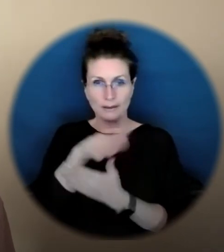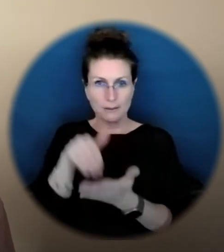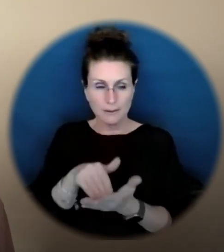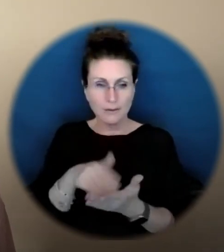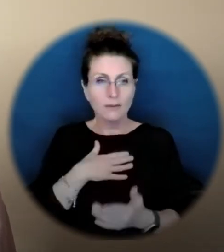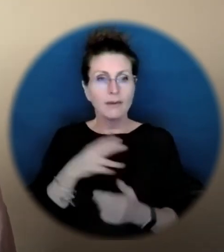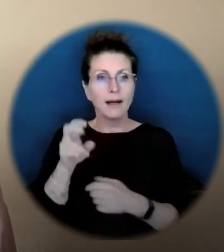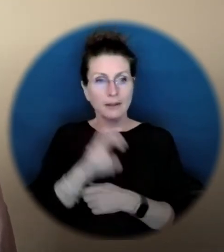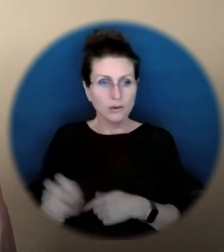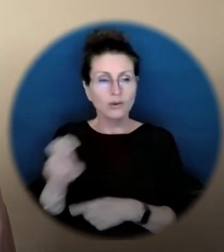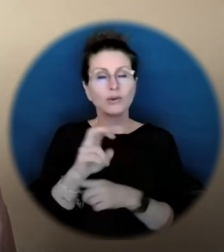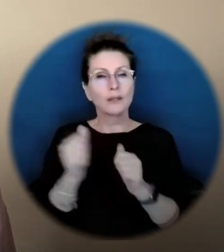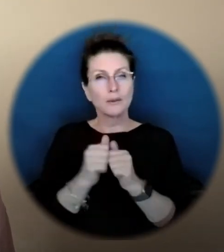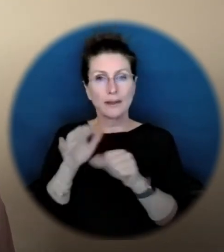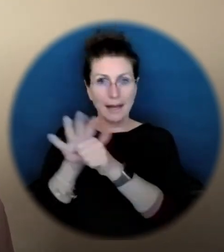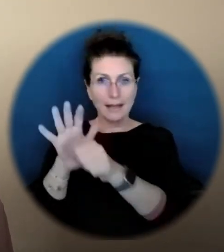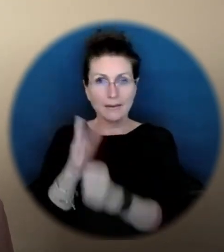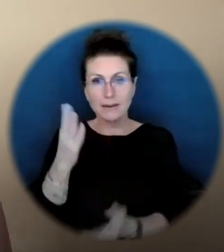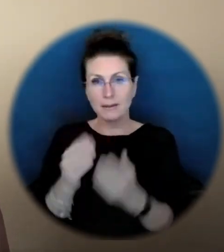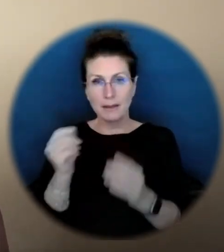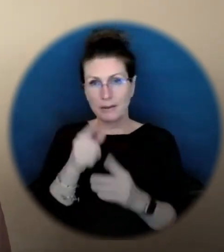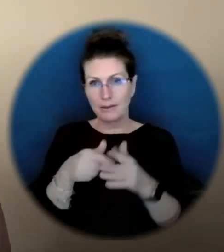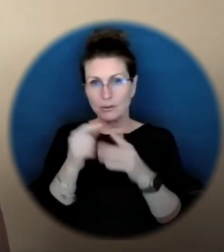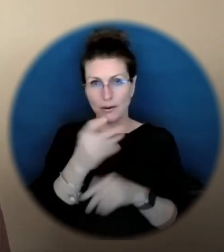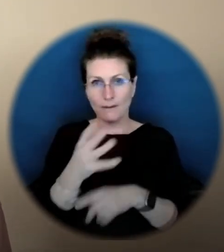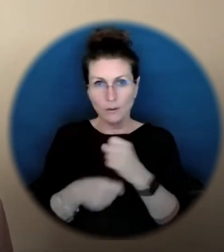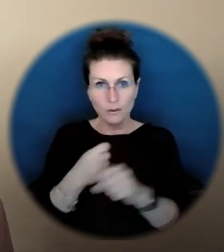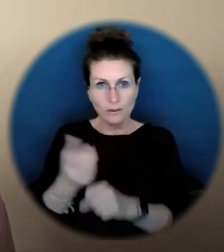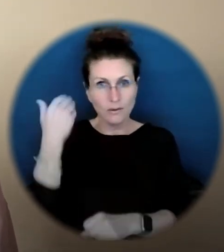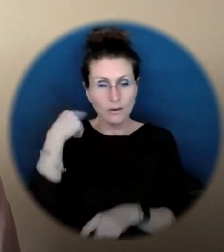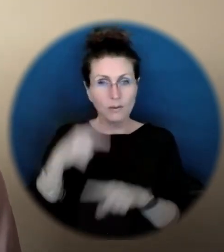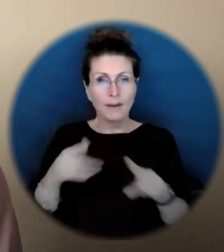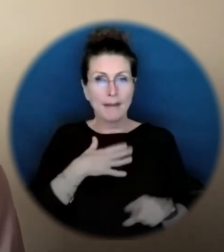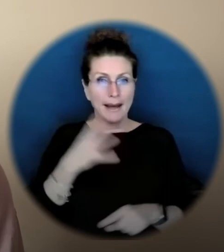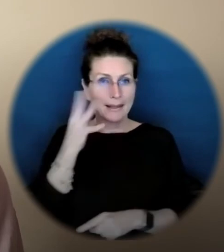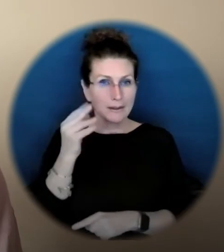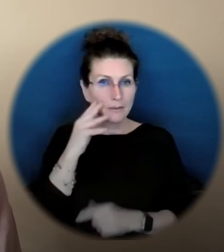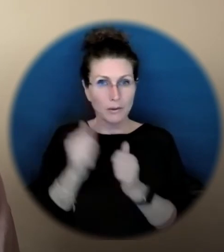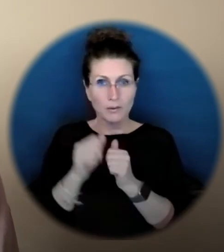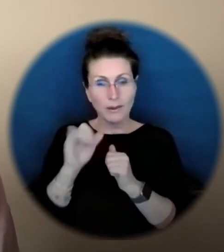My journey with activism might have started a few years ago, but my experience with it